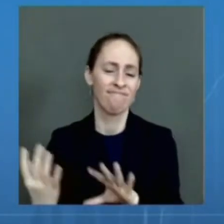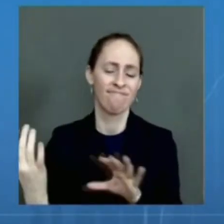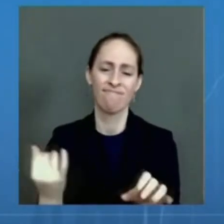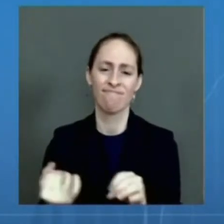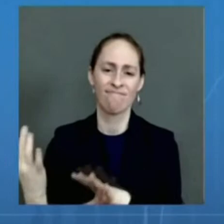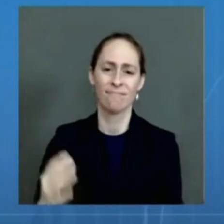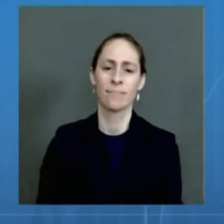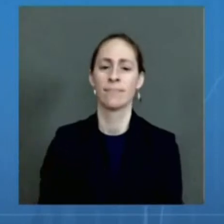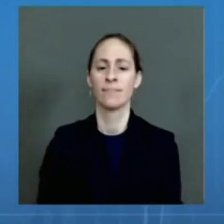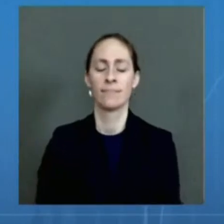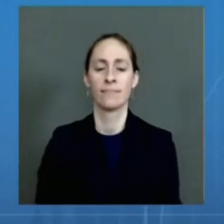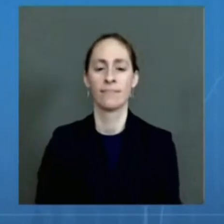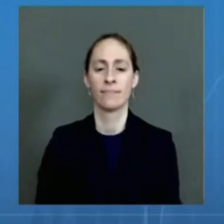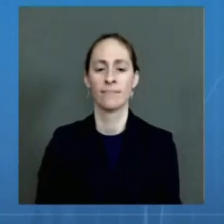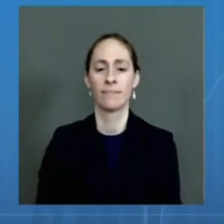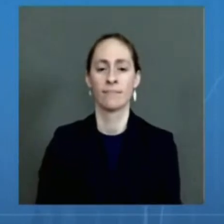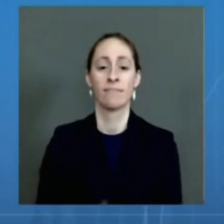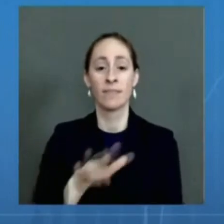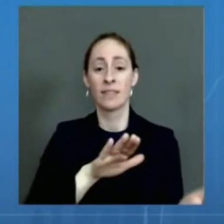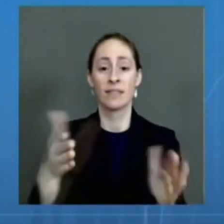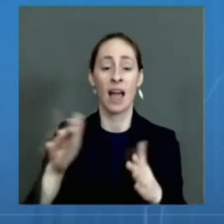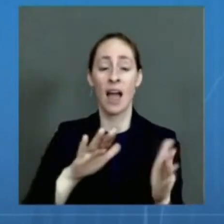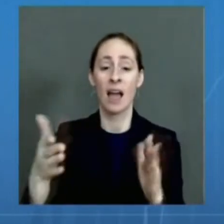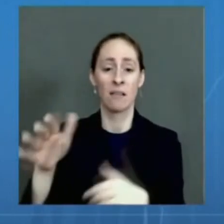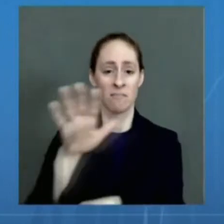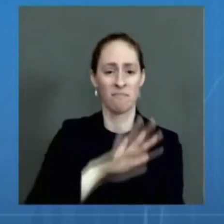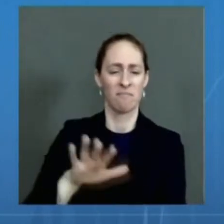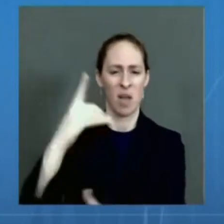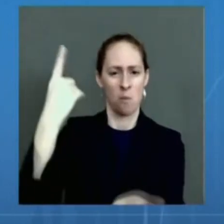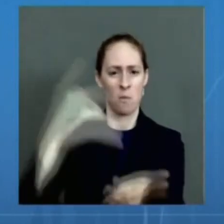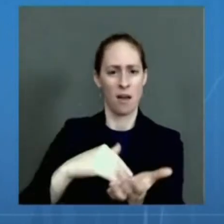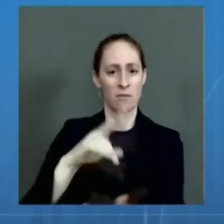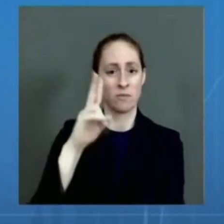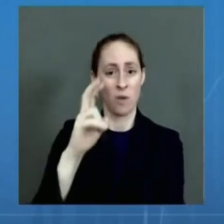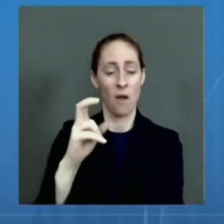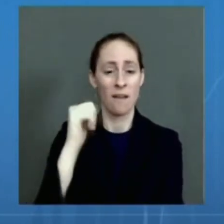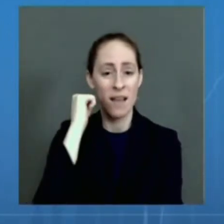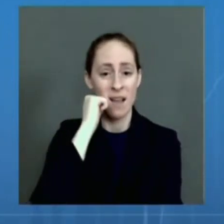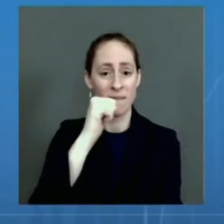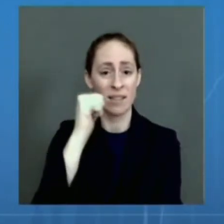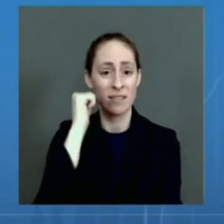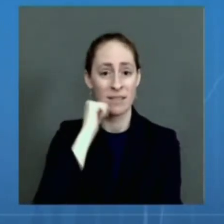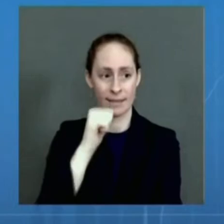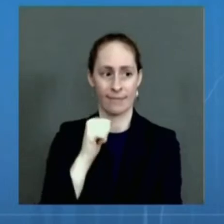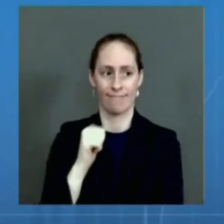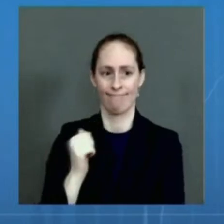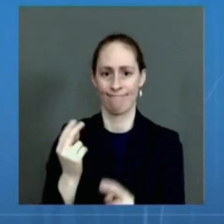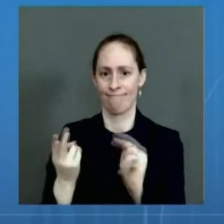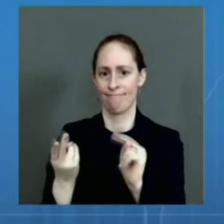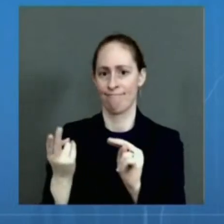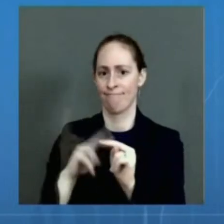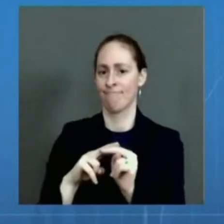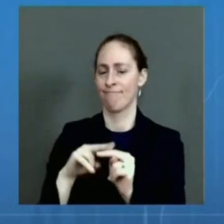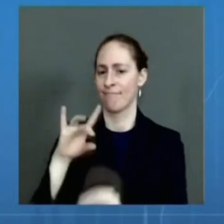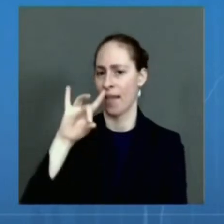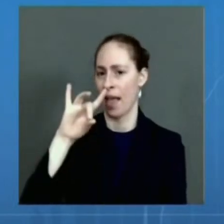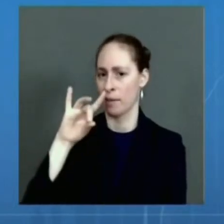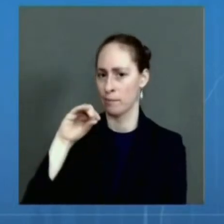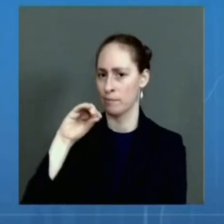AND THE SEVEN-DAY AVERAGE OF DAILY DEATHS IS AT ABOUT 1200